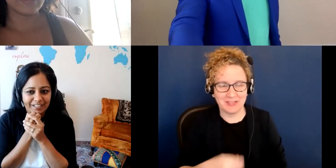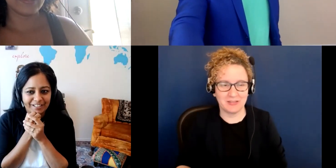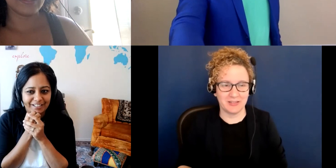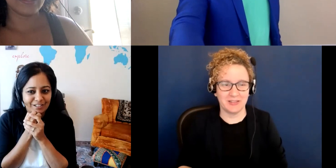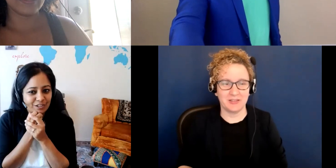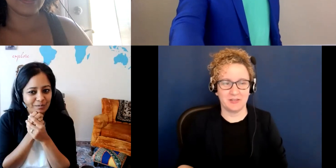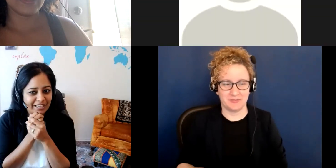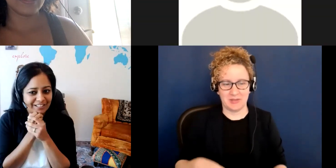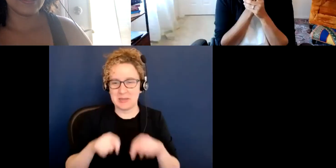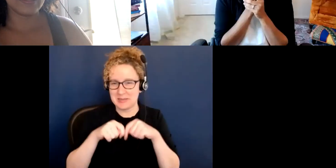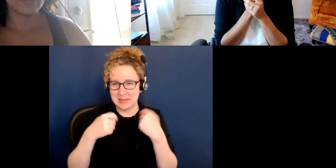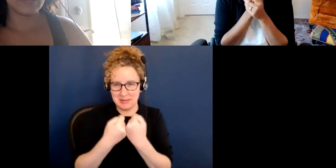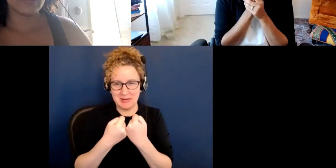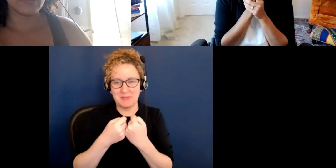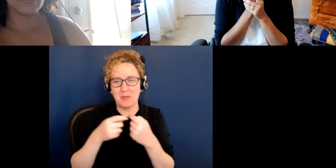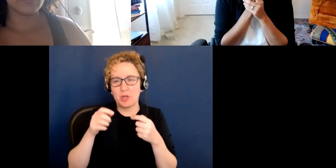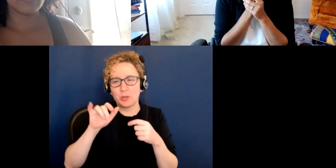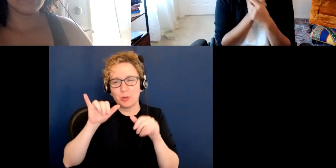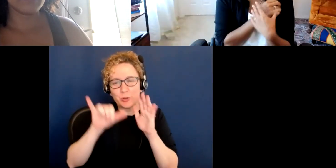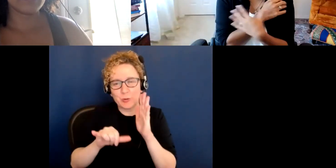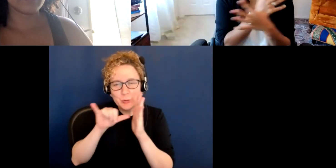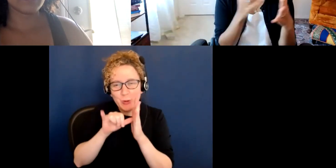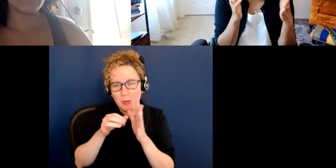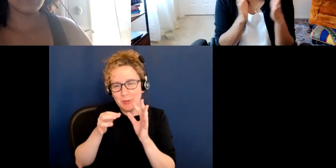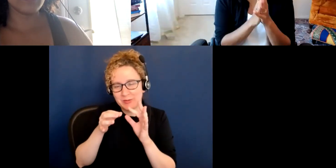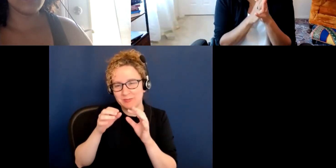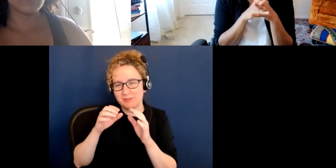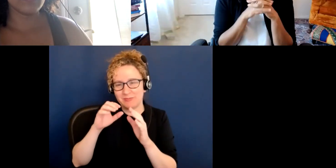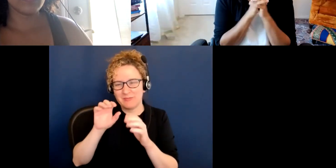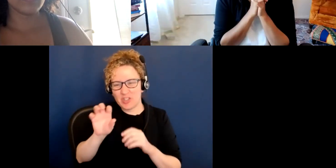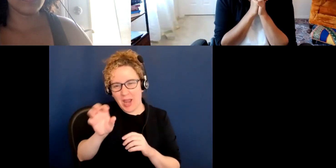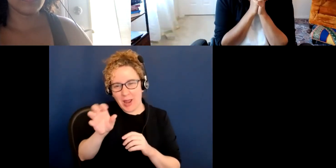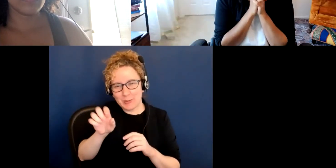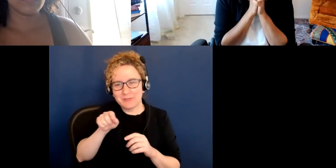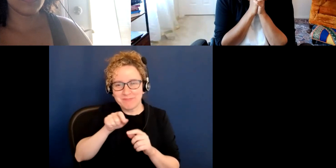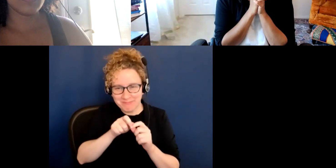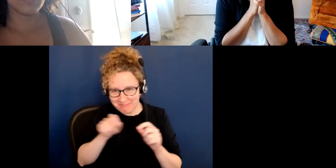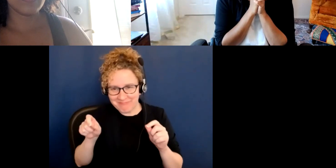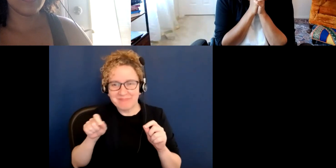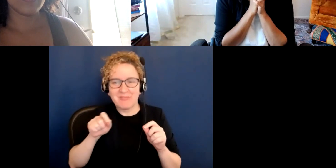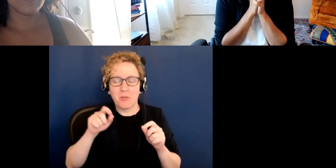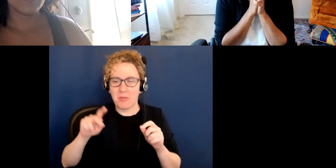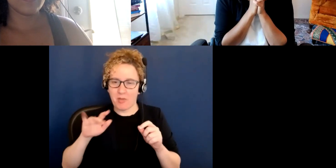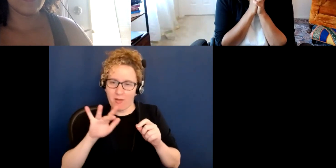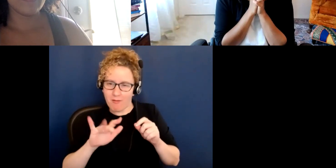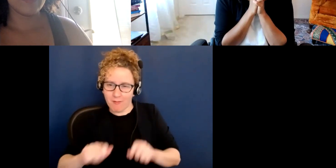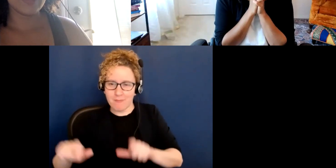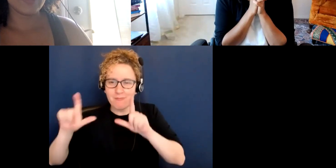And I think the team has put your YouTube channel in the chat box. So you can listen to so much more of your music that you have performed.